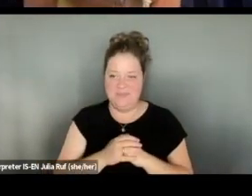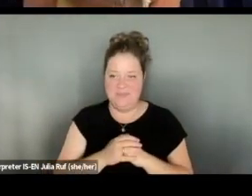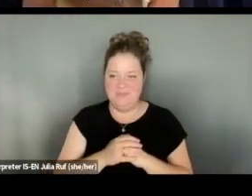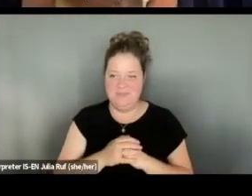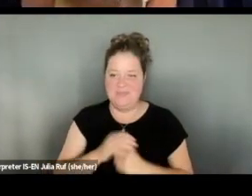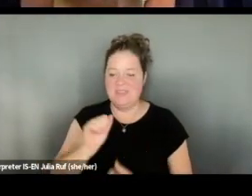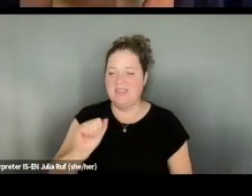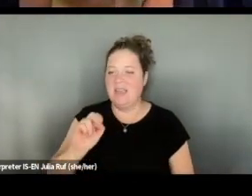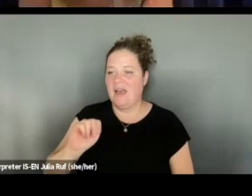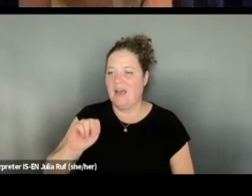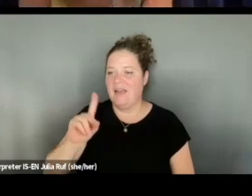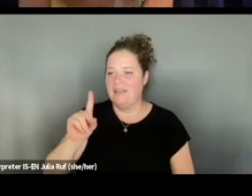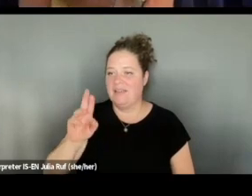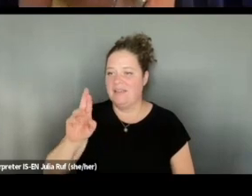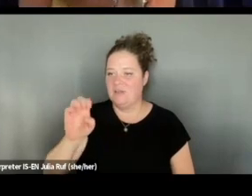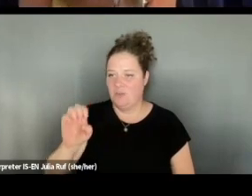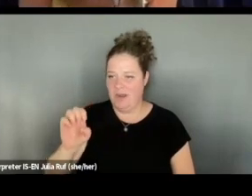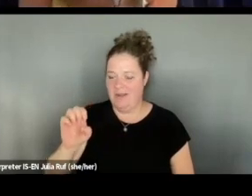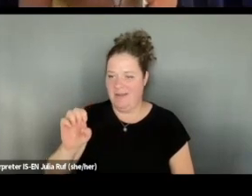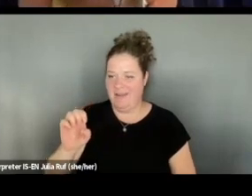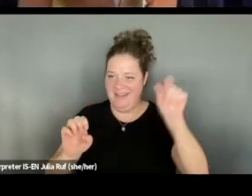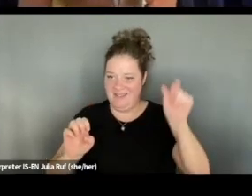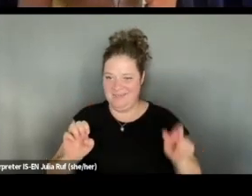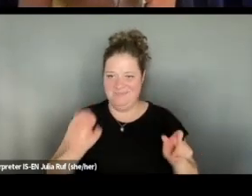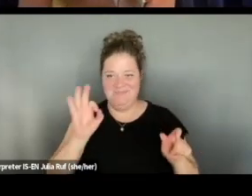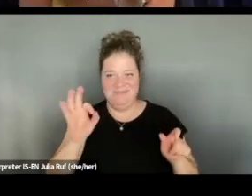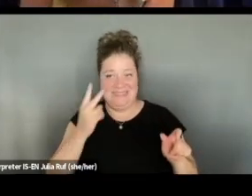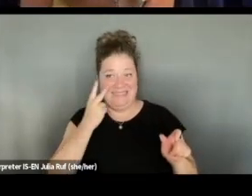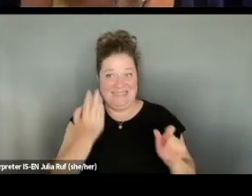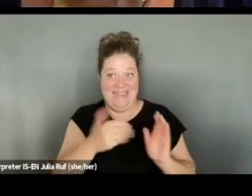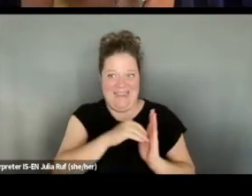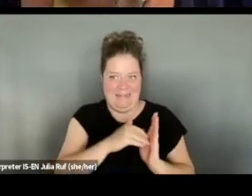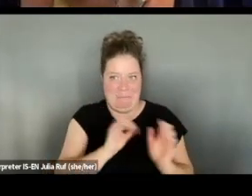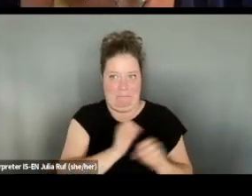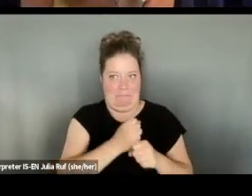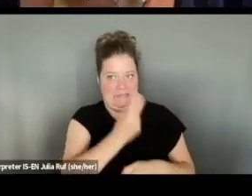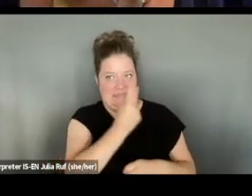45. This is a question from